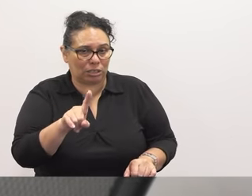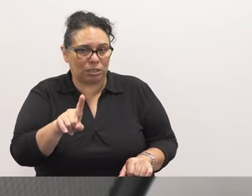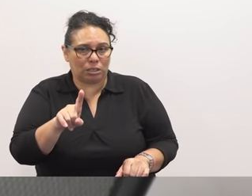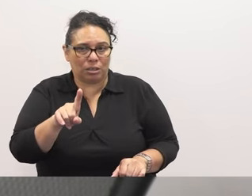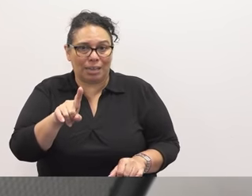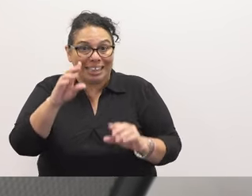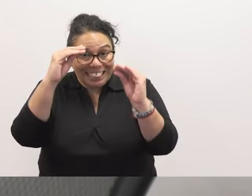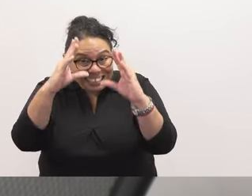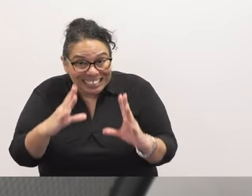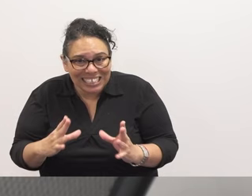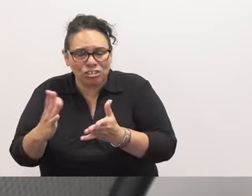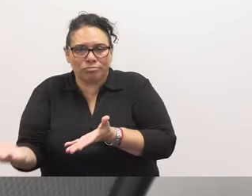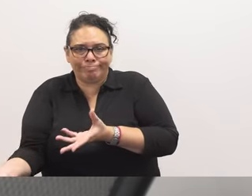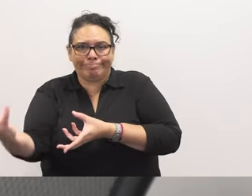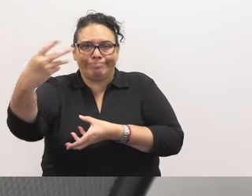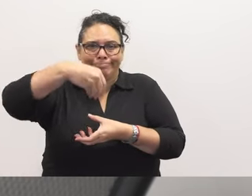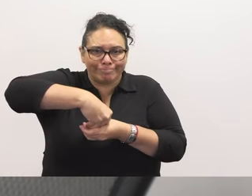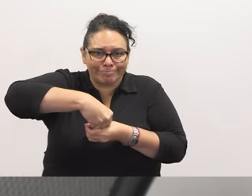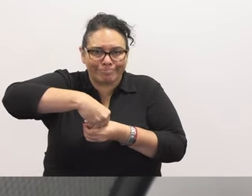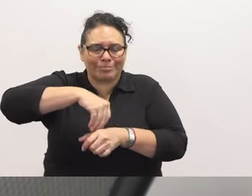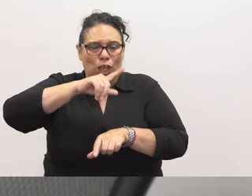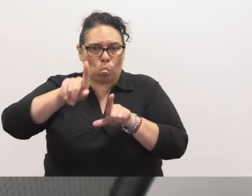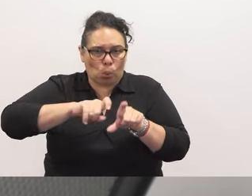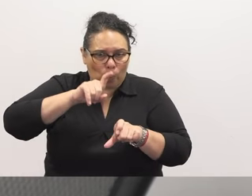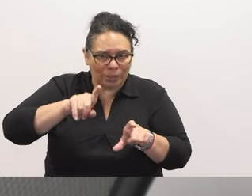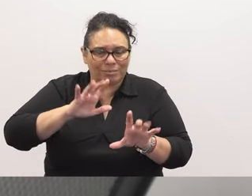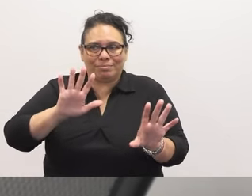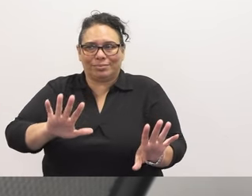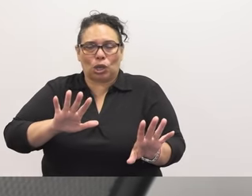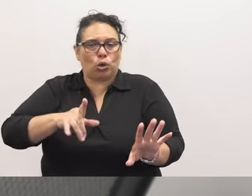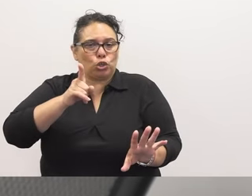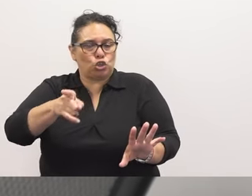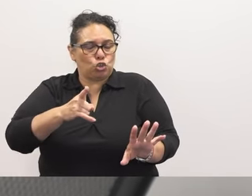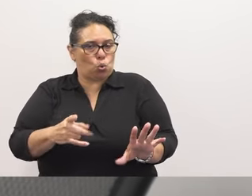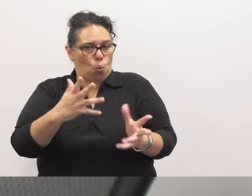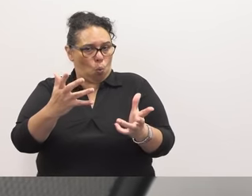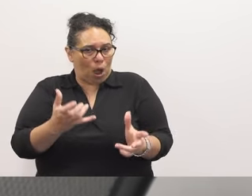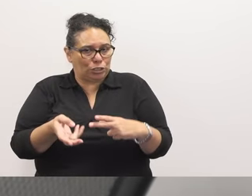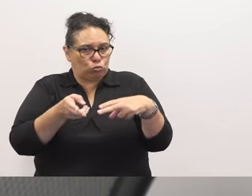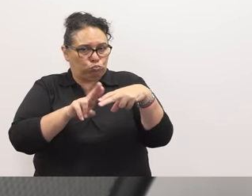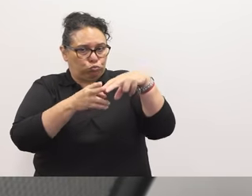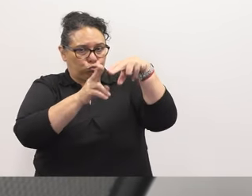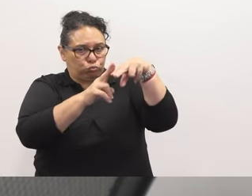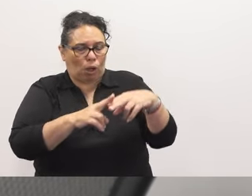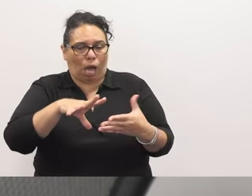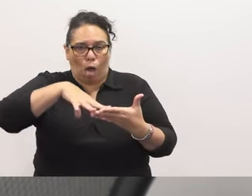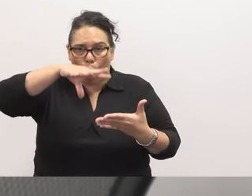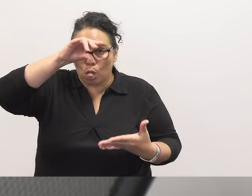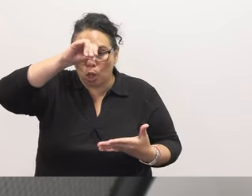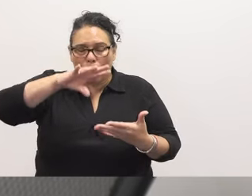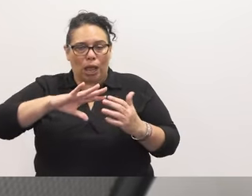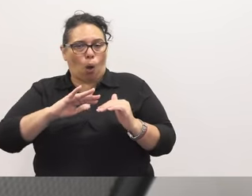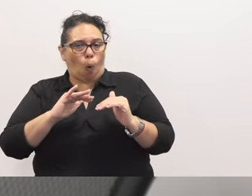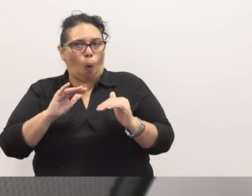So when you are looking to accelerate learning or you're looking to think about higher level thinking,